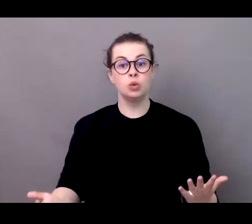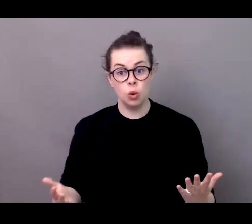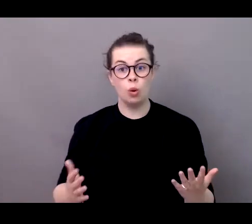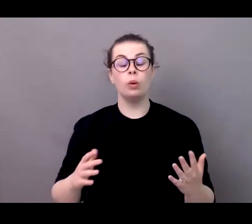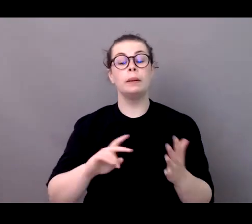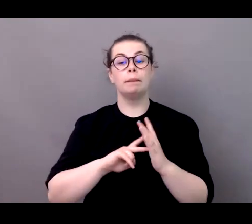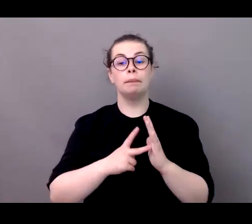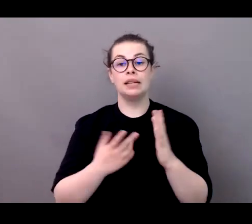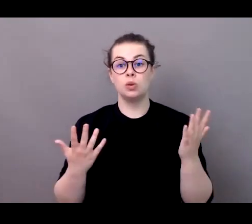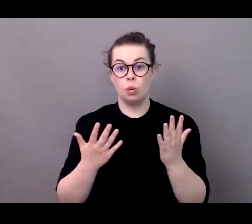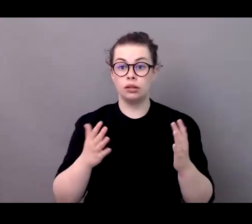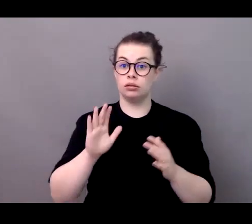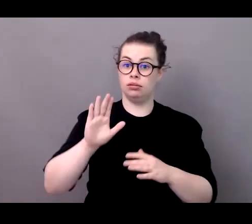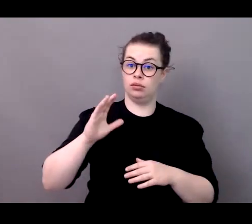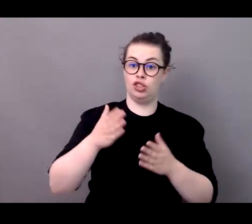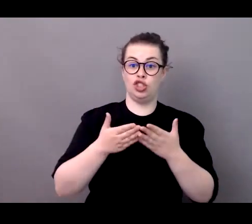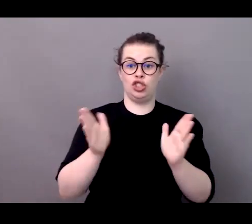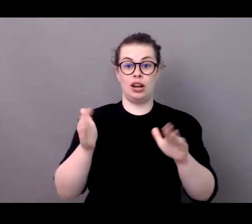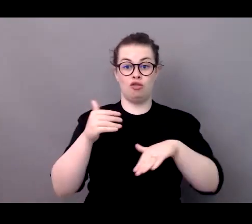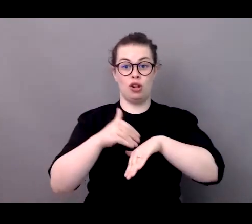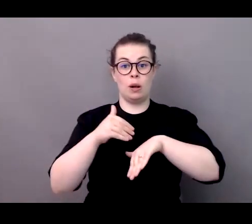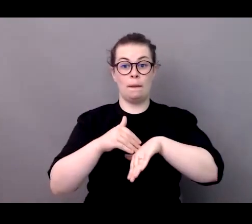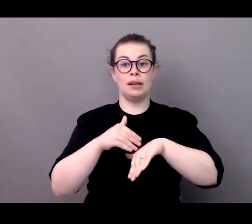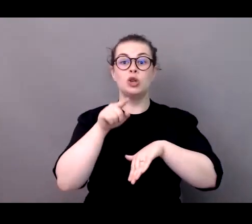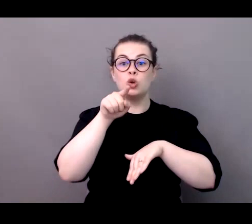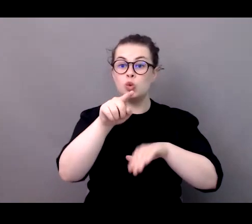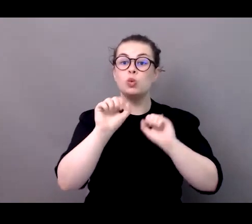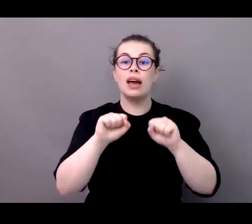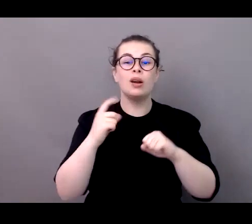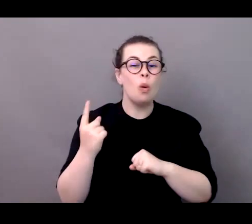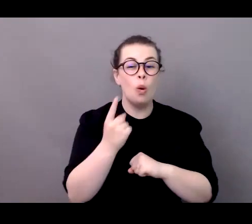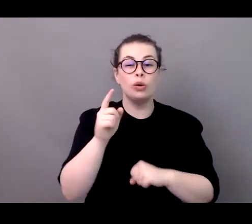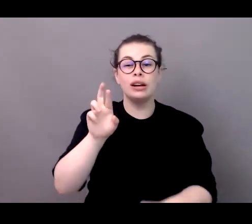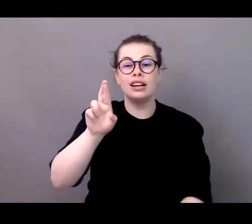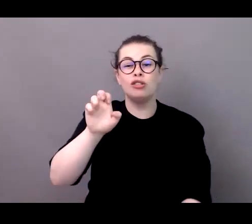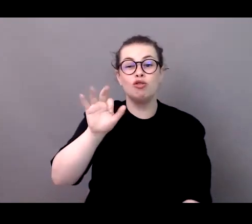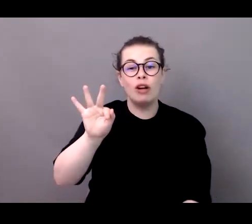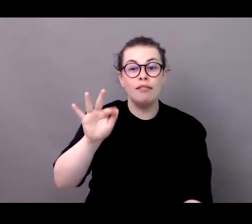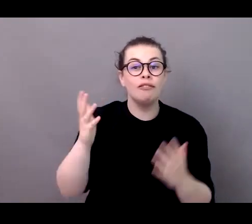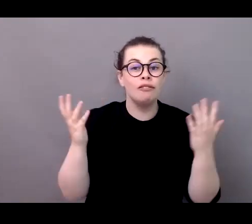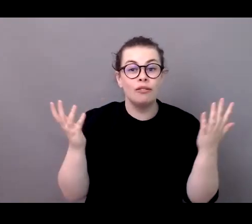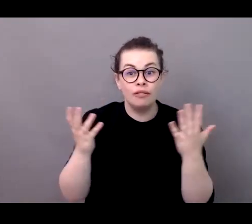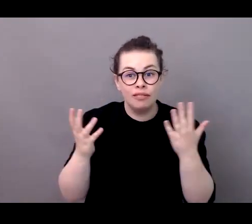you would be able to refer only to UN documents as references officially in the document.